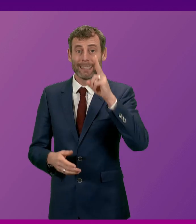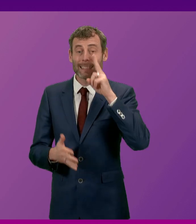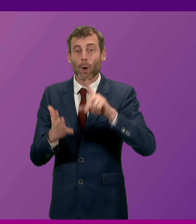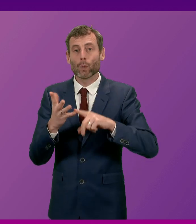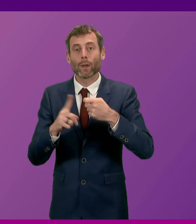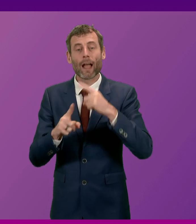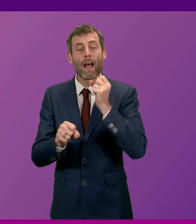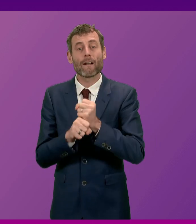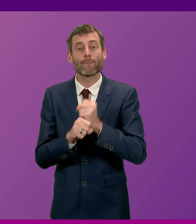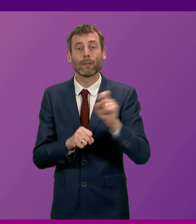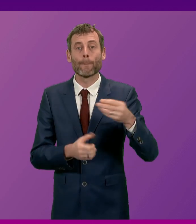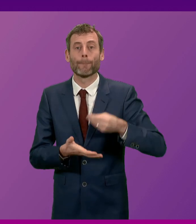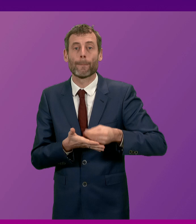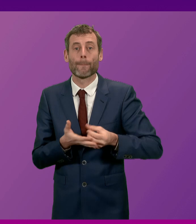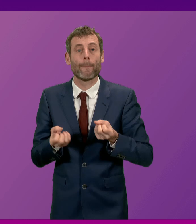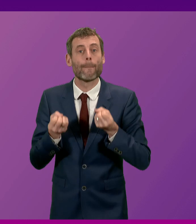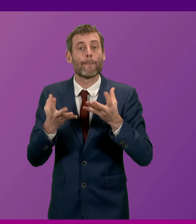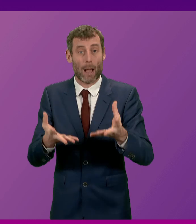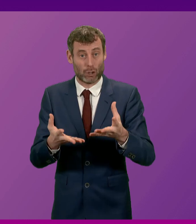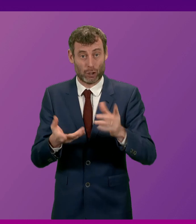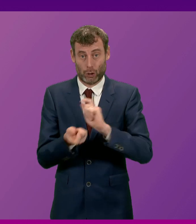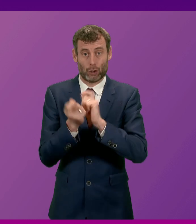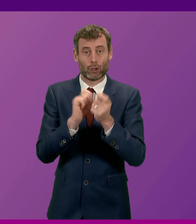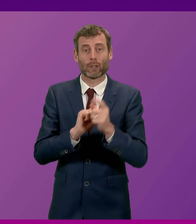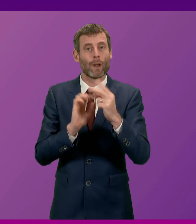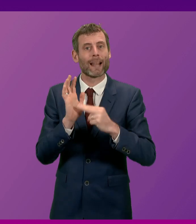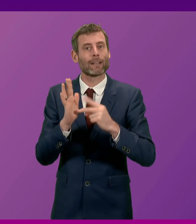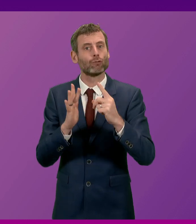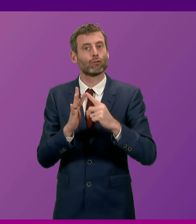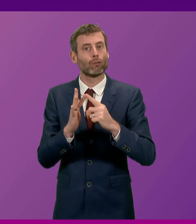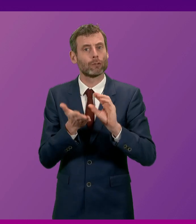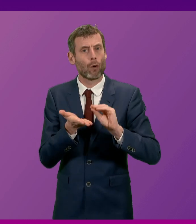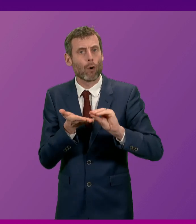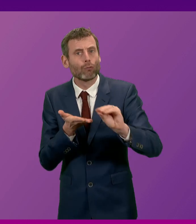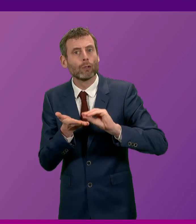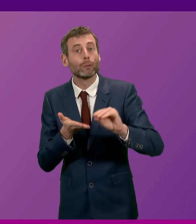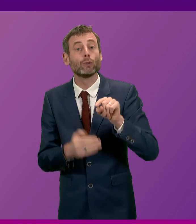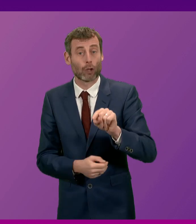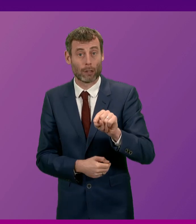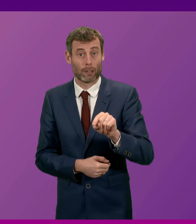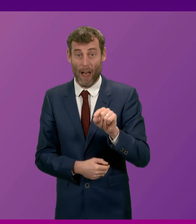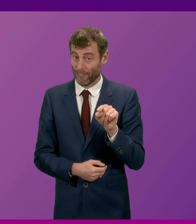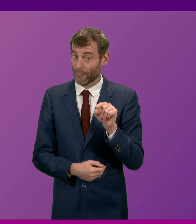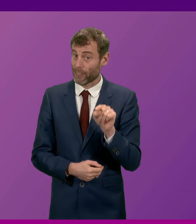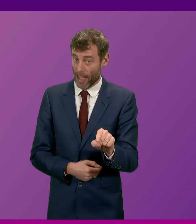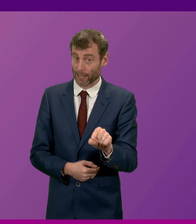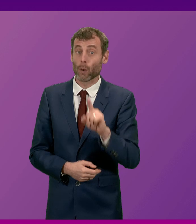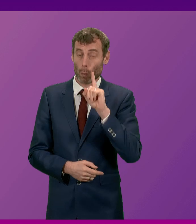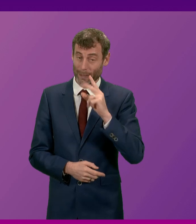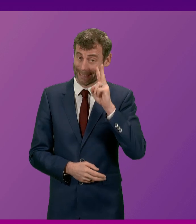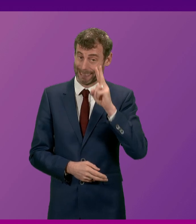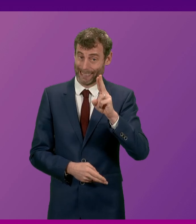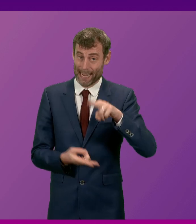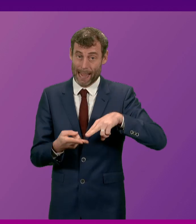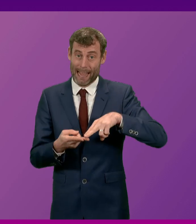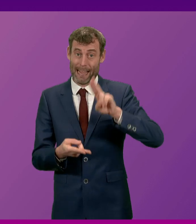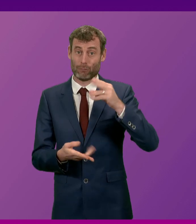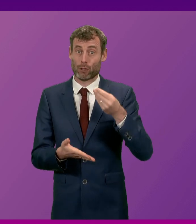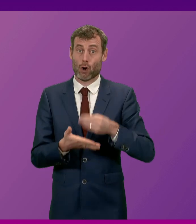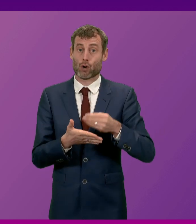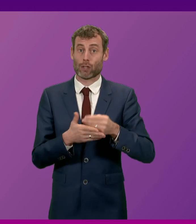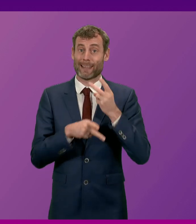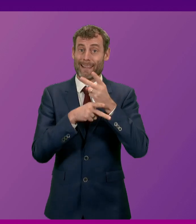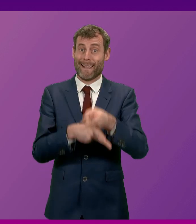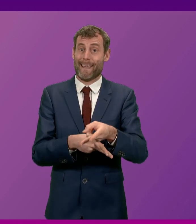budget, because they will increase the costs of the delivery of care by care providers.